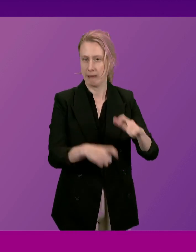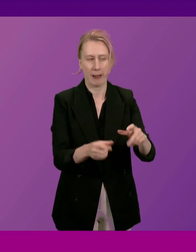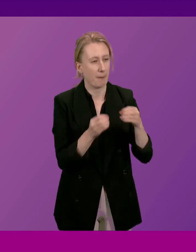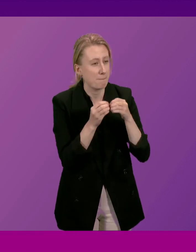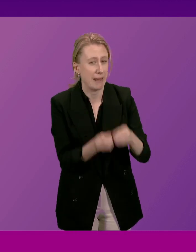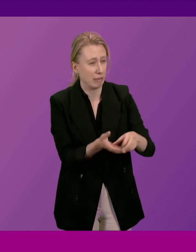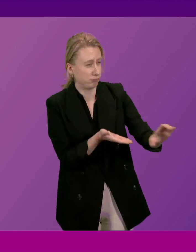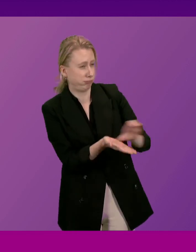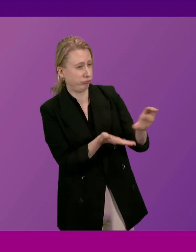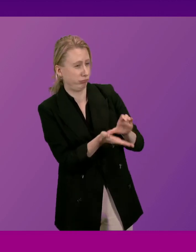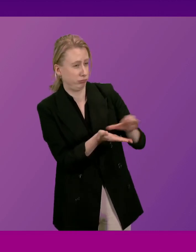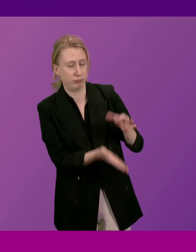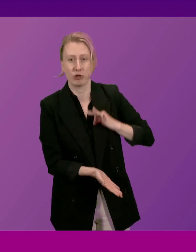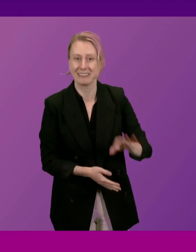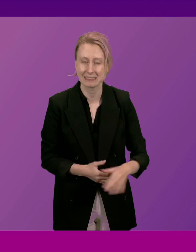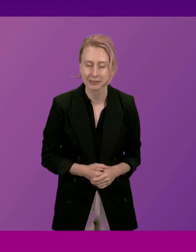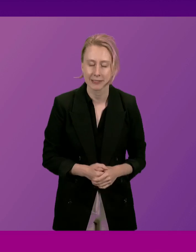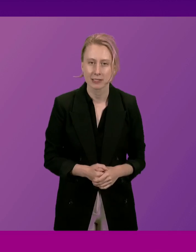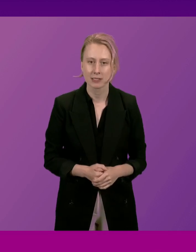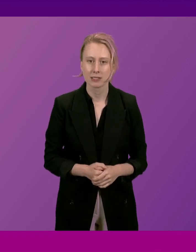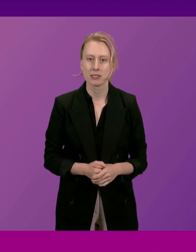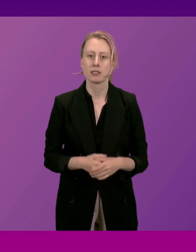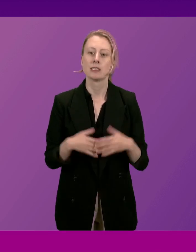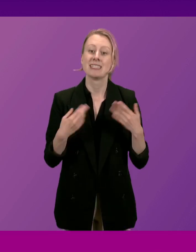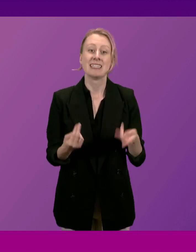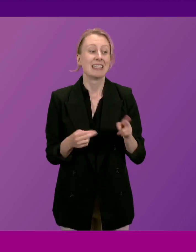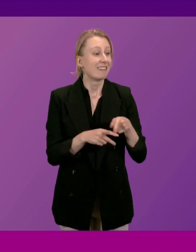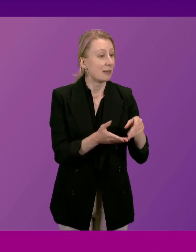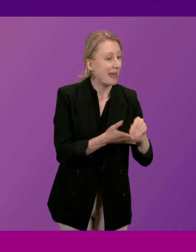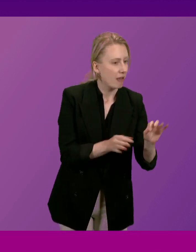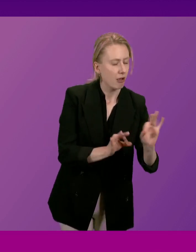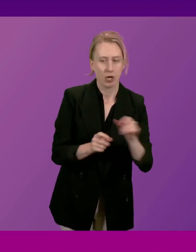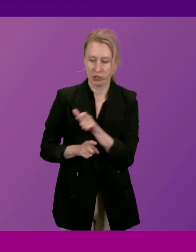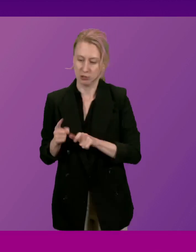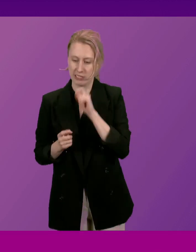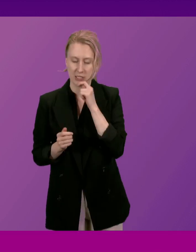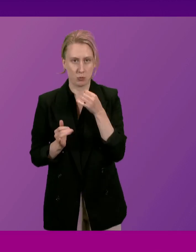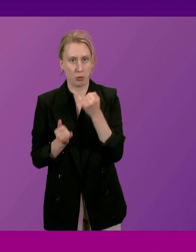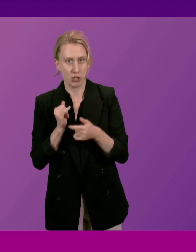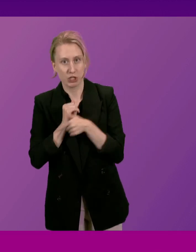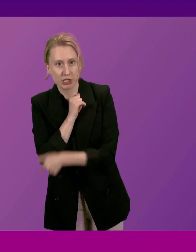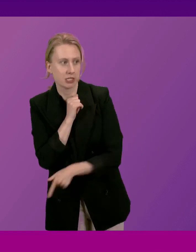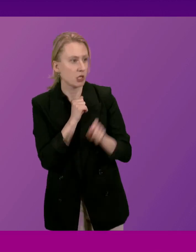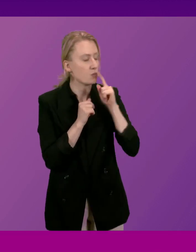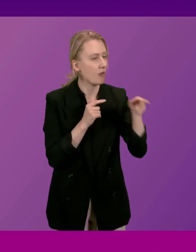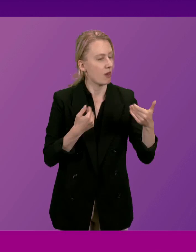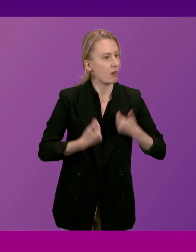Unless polluters pay, communities will be worse off and the super-rich will keep getting richer.